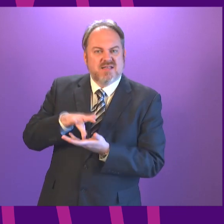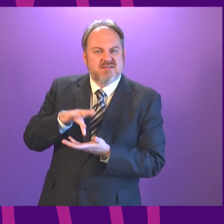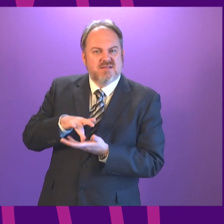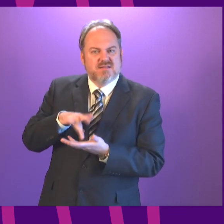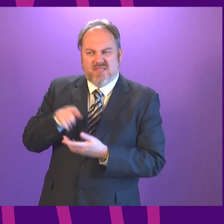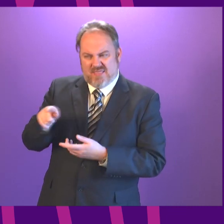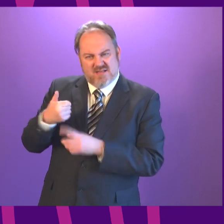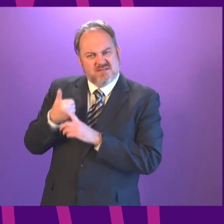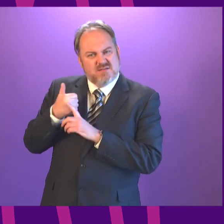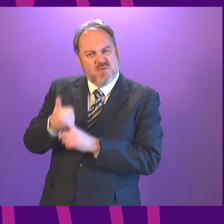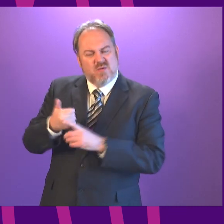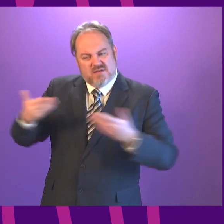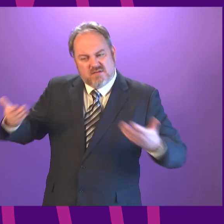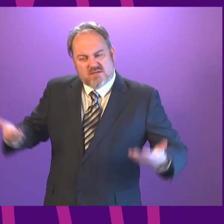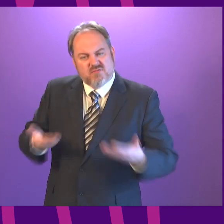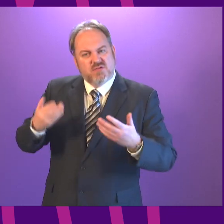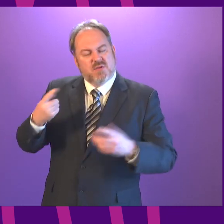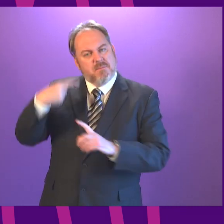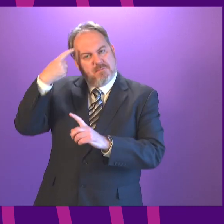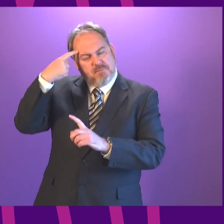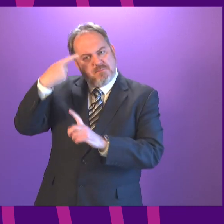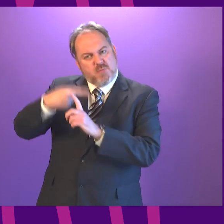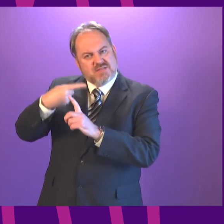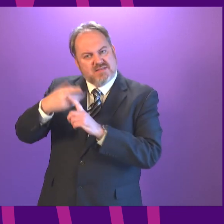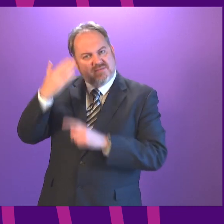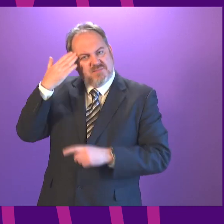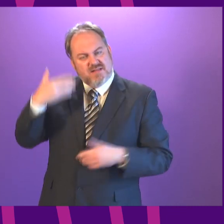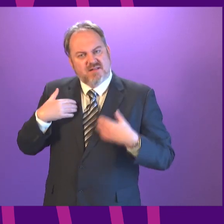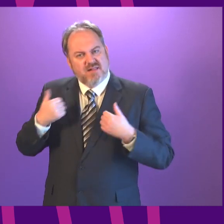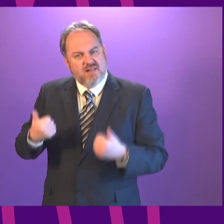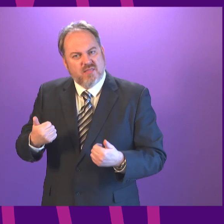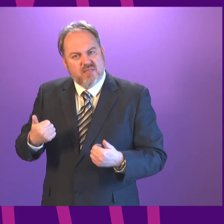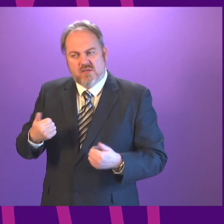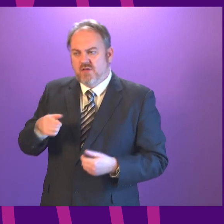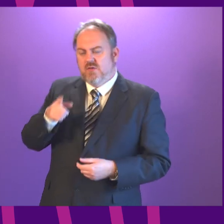impacts. As the First Minister has suggested that a further toughening of the level 4 restrictions